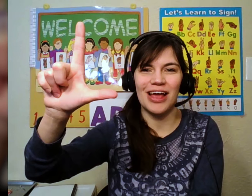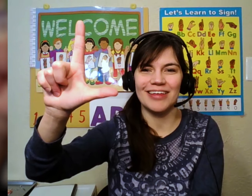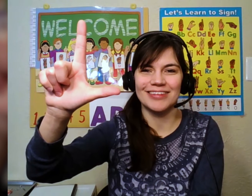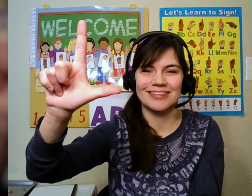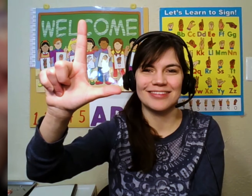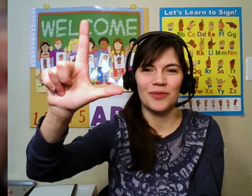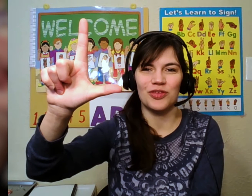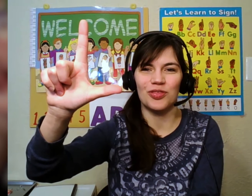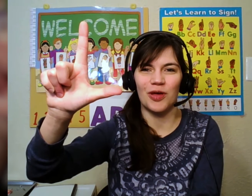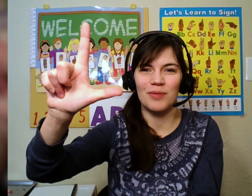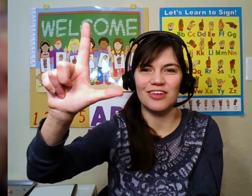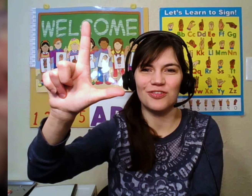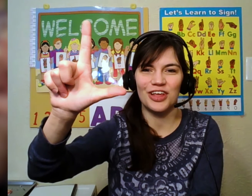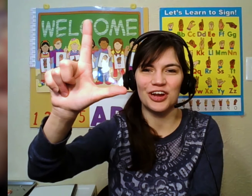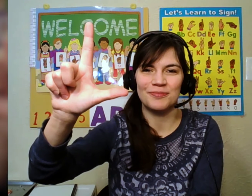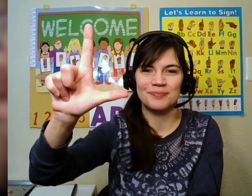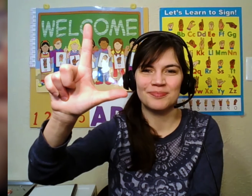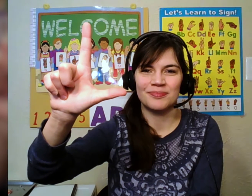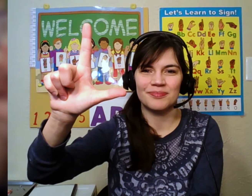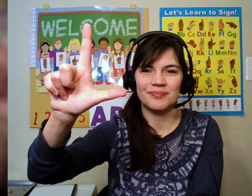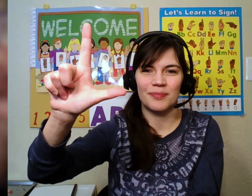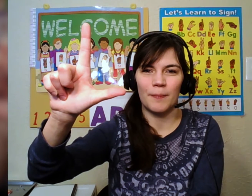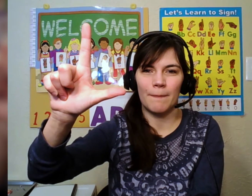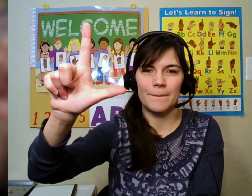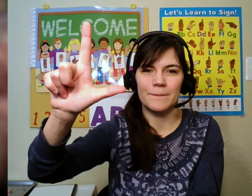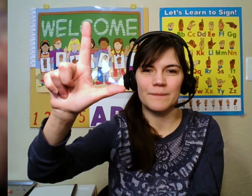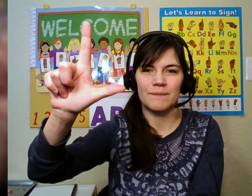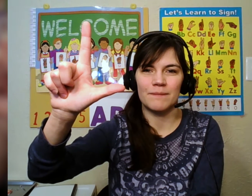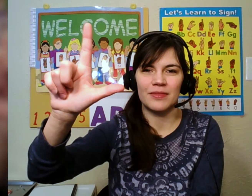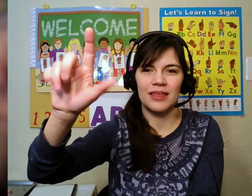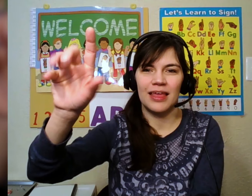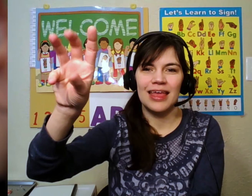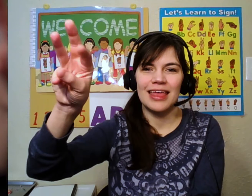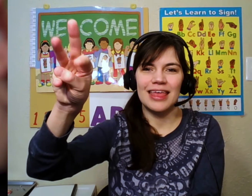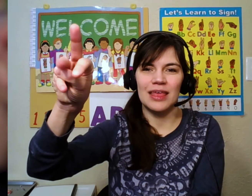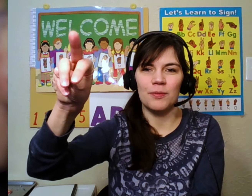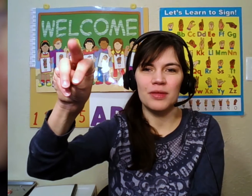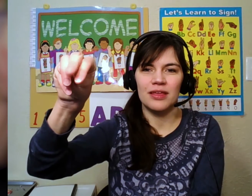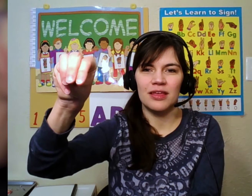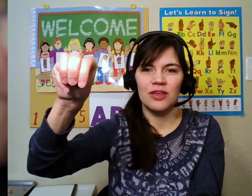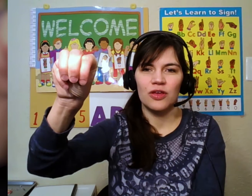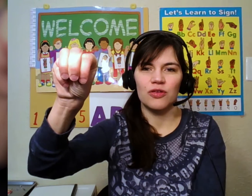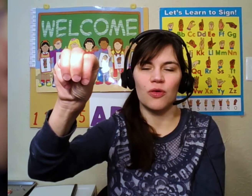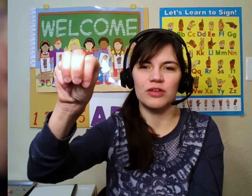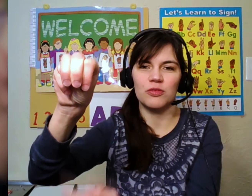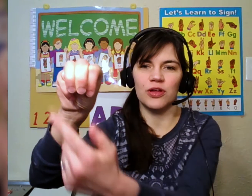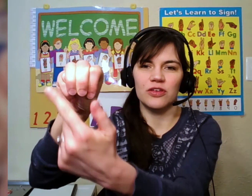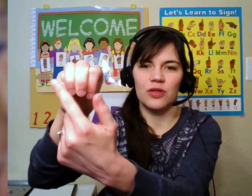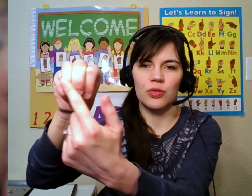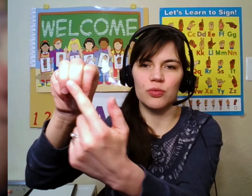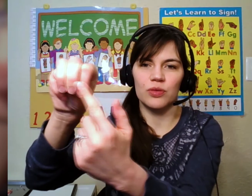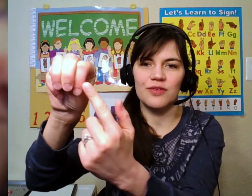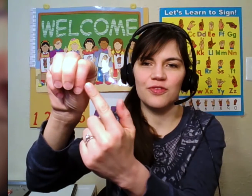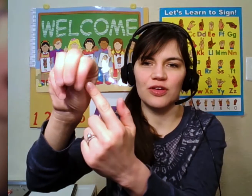make the letter L with your thumb and your finger. M, you're going to put three